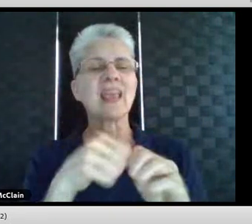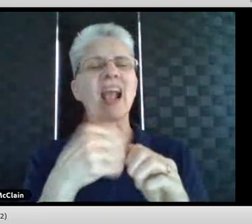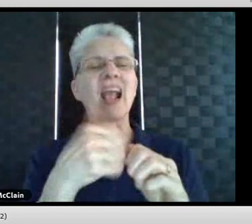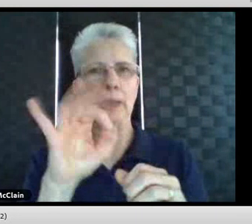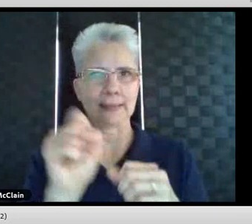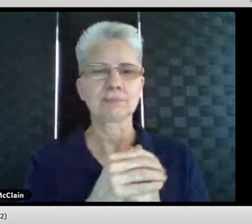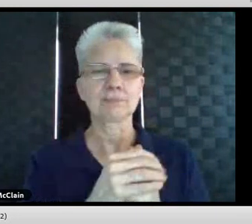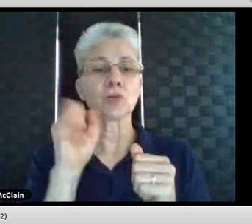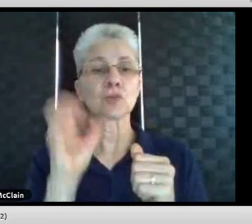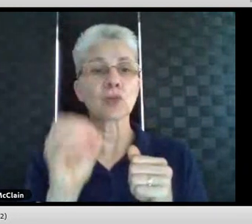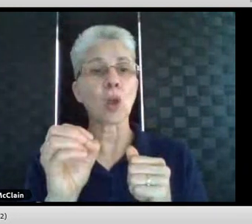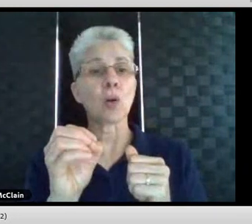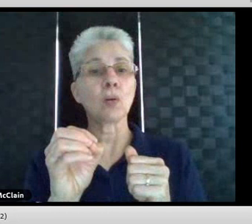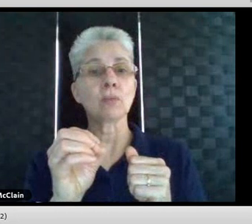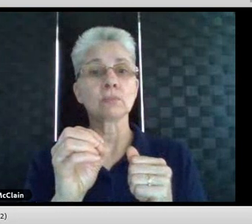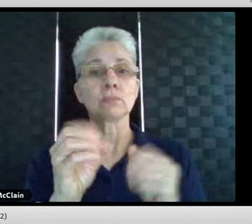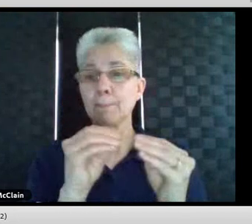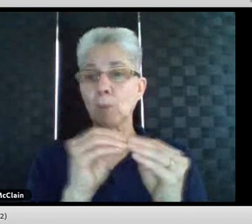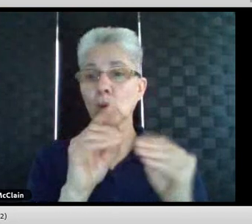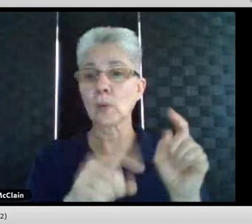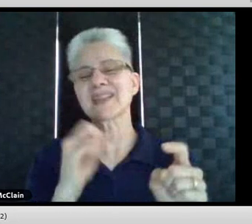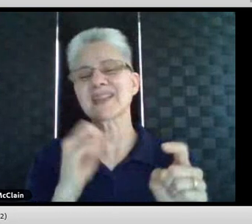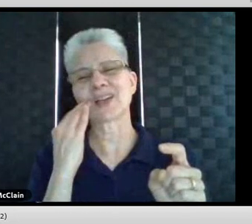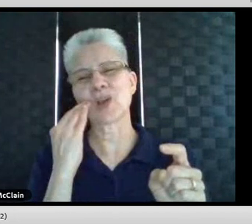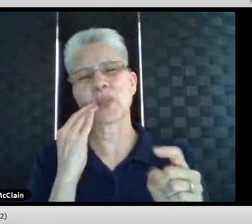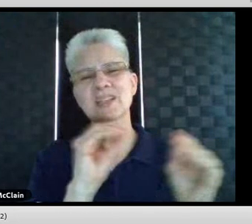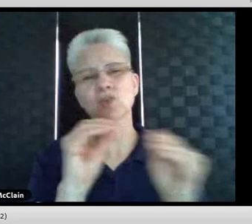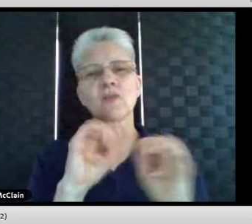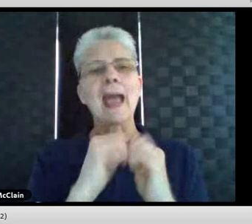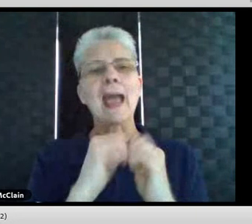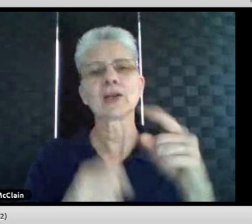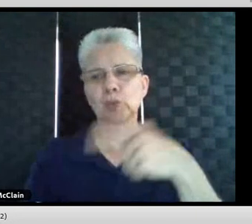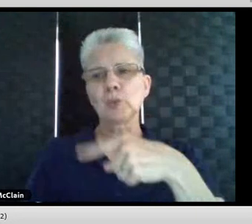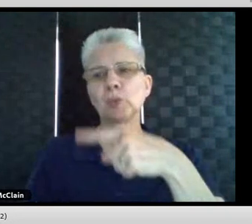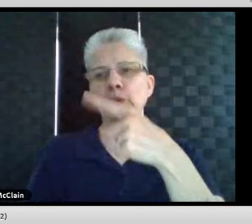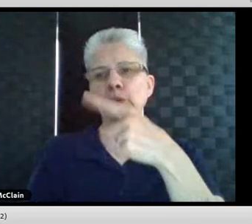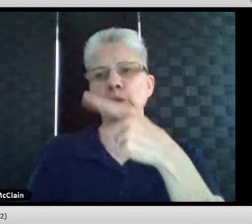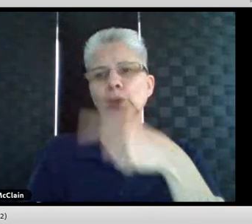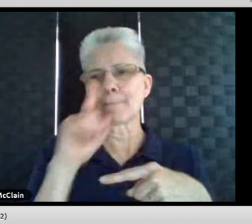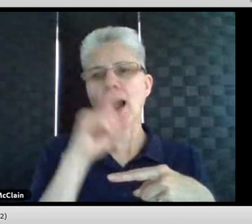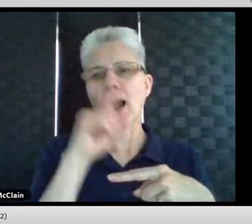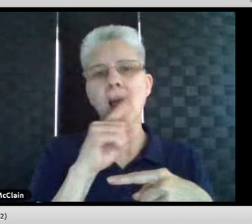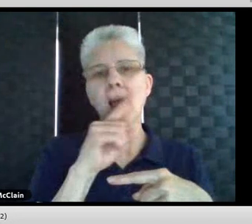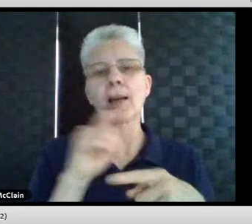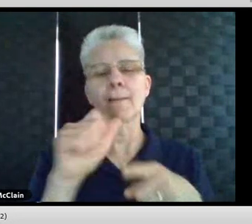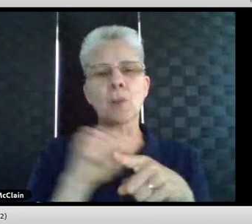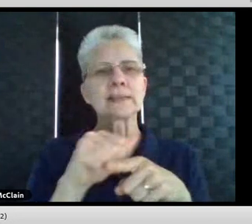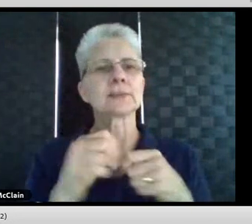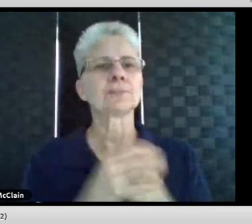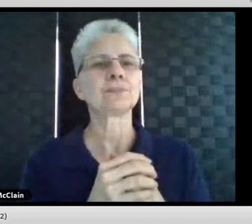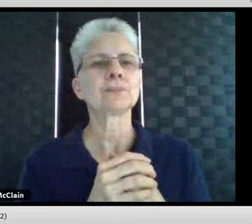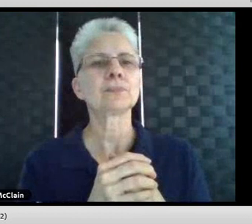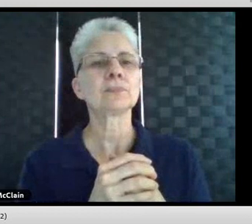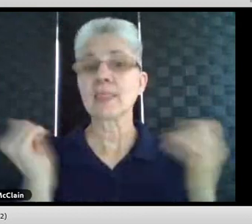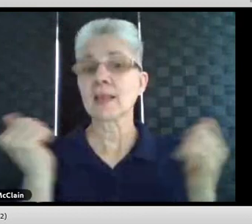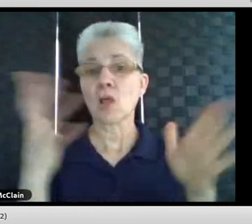So are there any... Again, this is instructions for how to do a mock practice. And that's all I have.